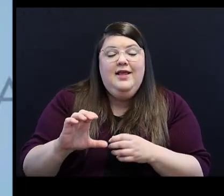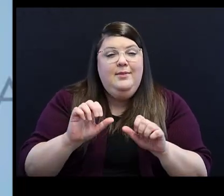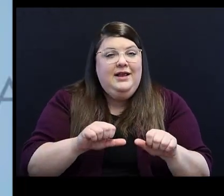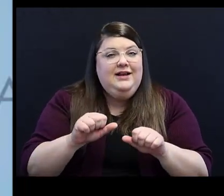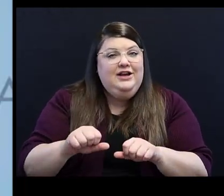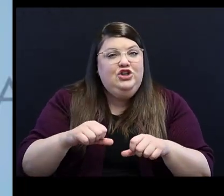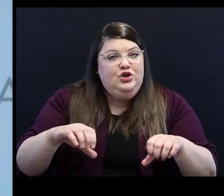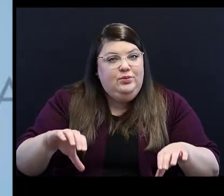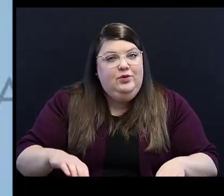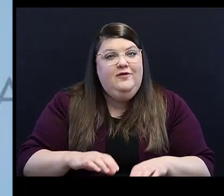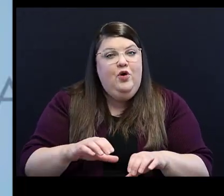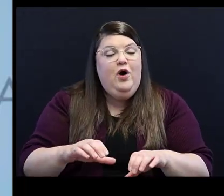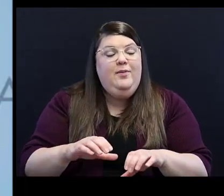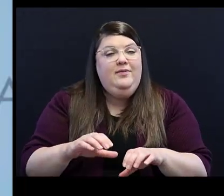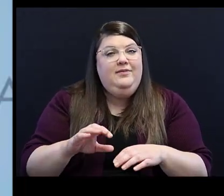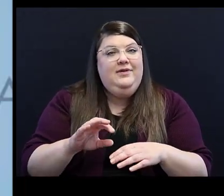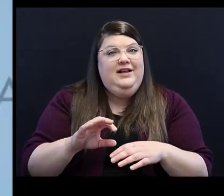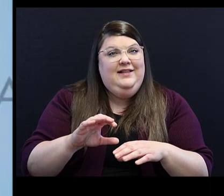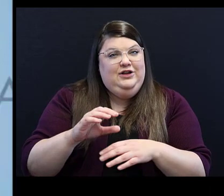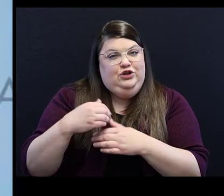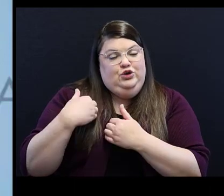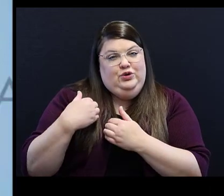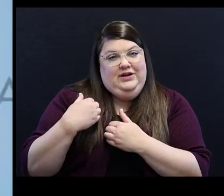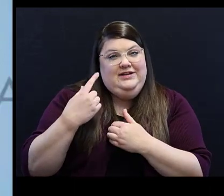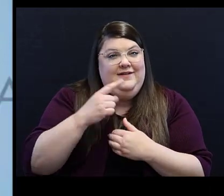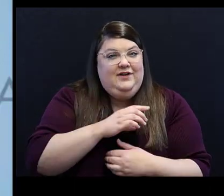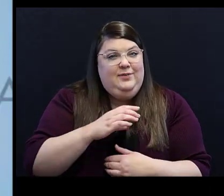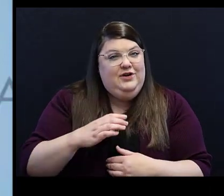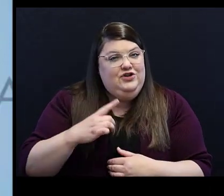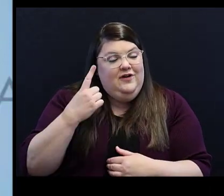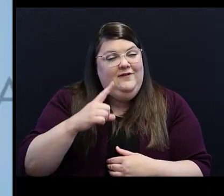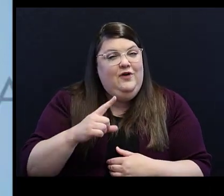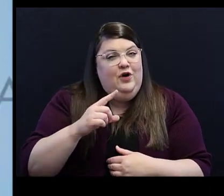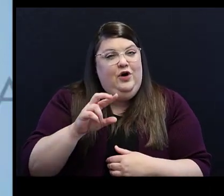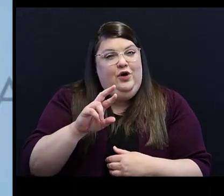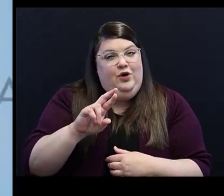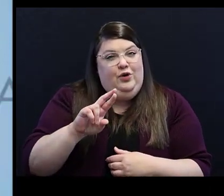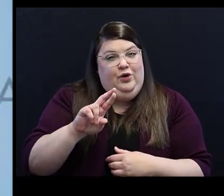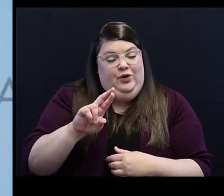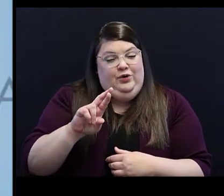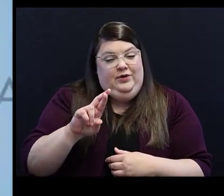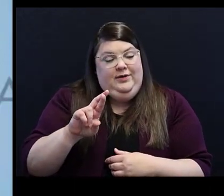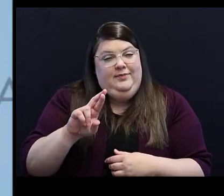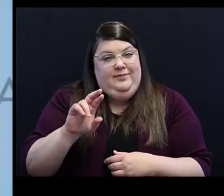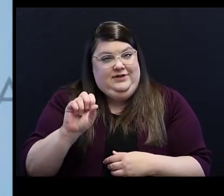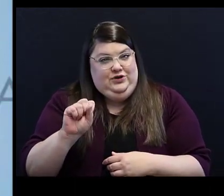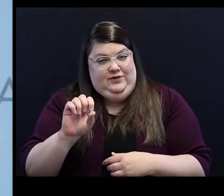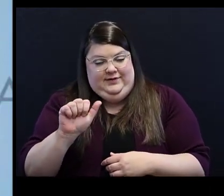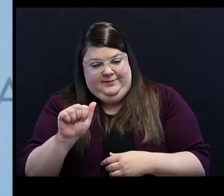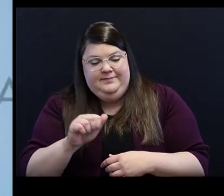duties of the Commissioner for the Rehabilitation Services Administration.